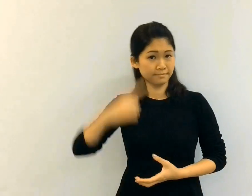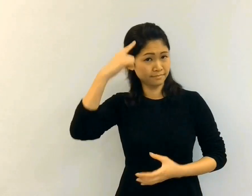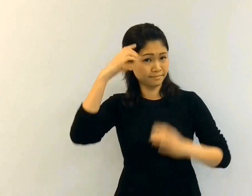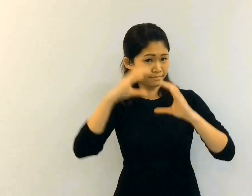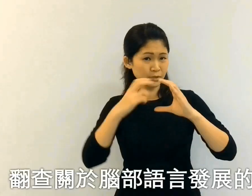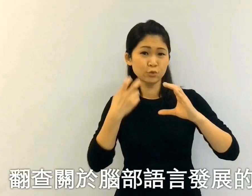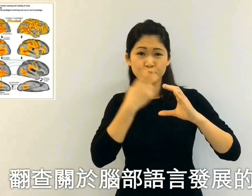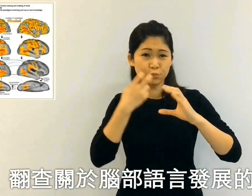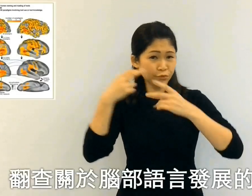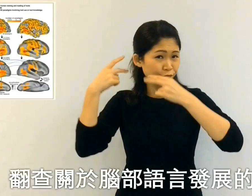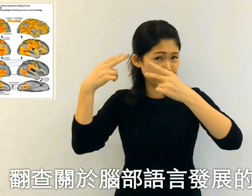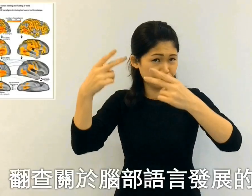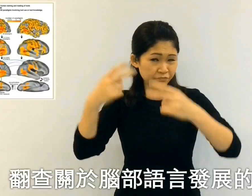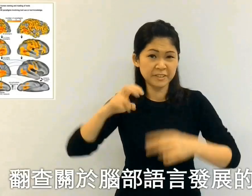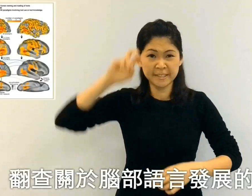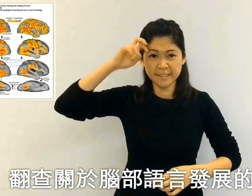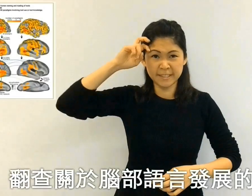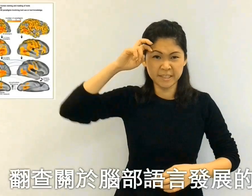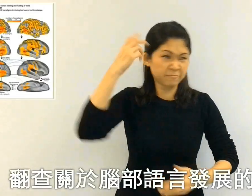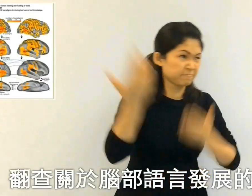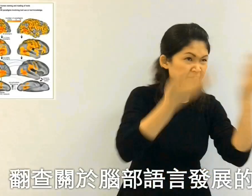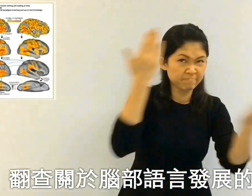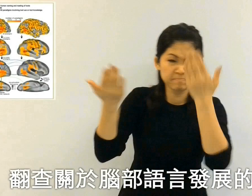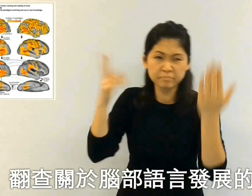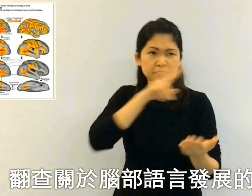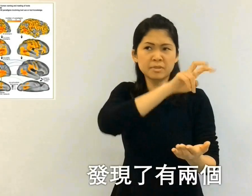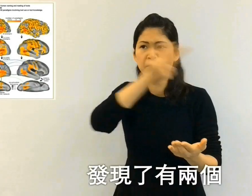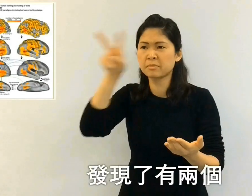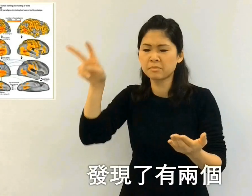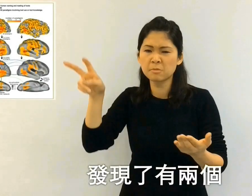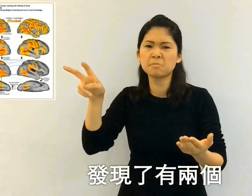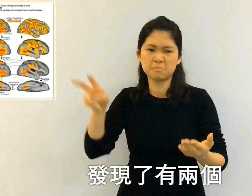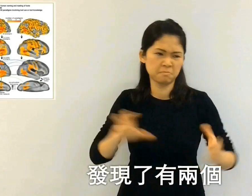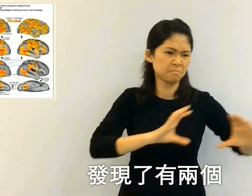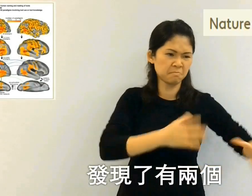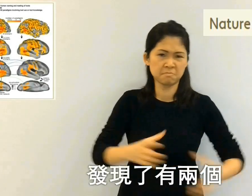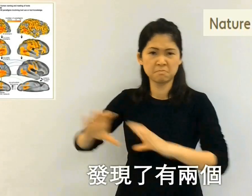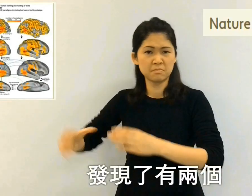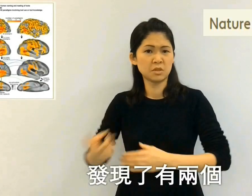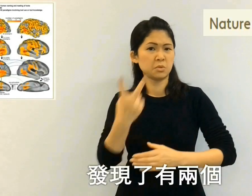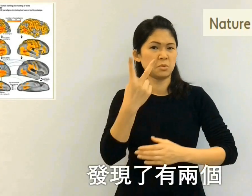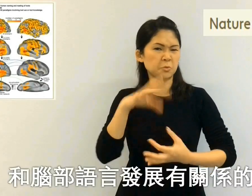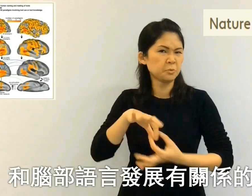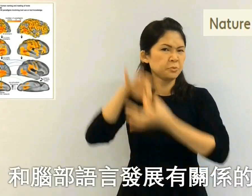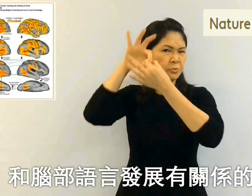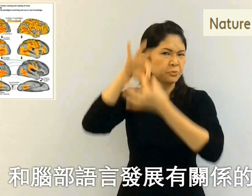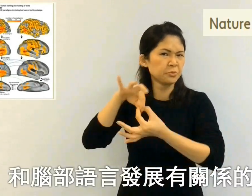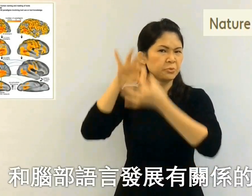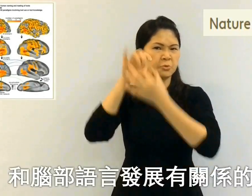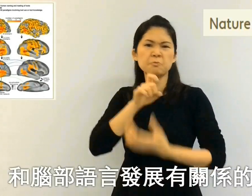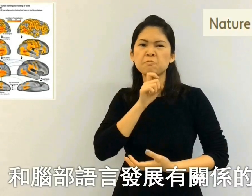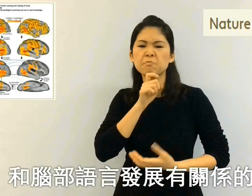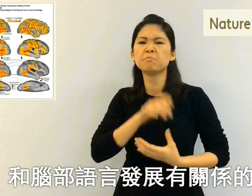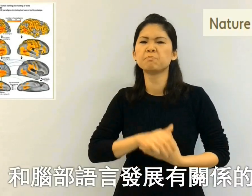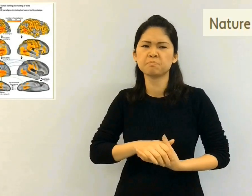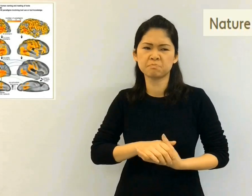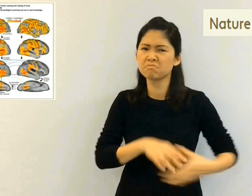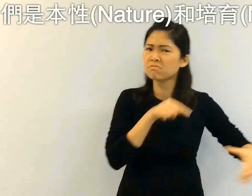Looking at research studies on linguistic development in the brain, there are two concepts discovered with regards to brain development.